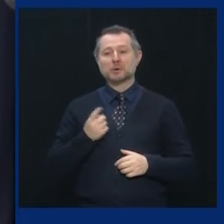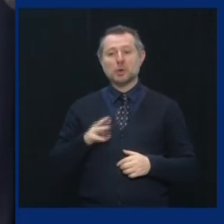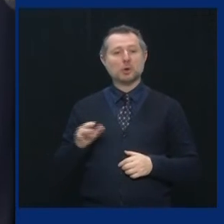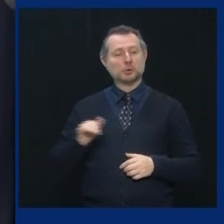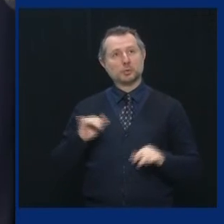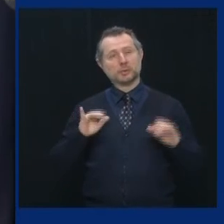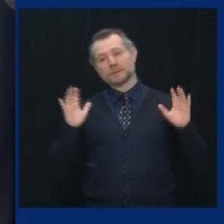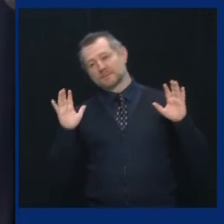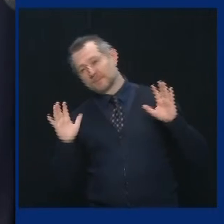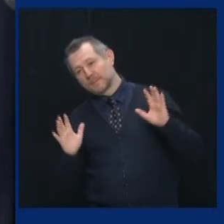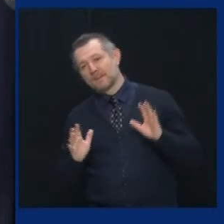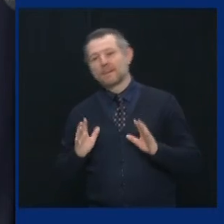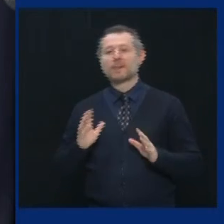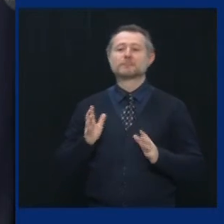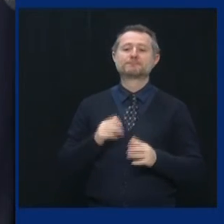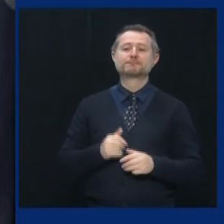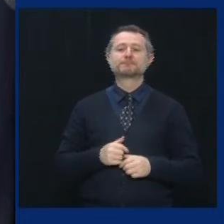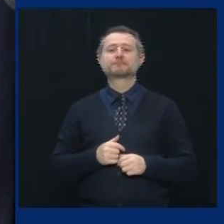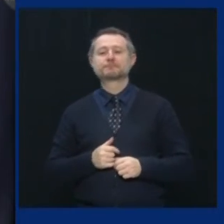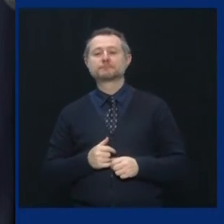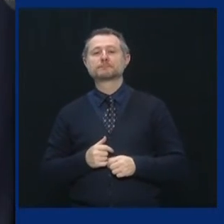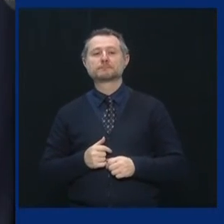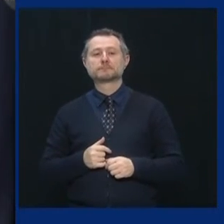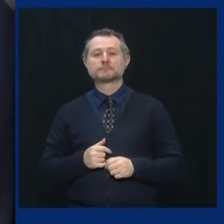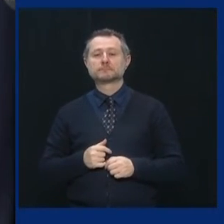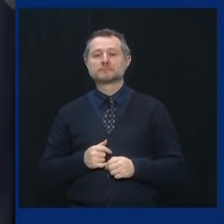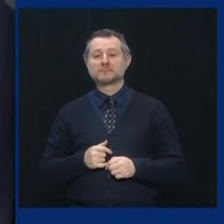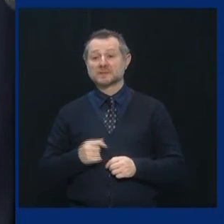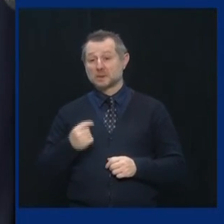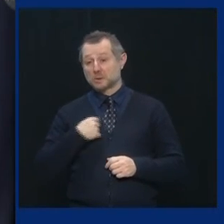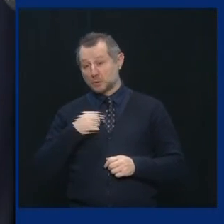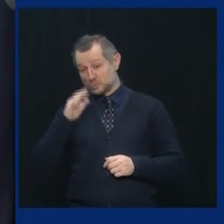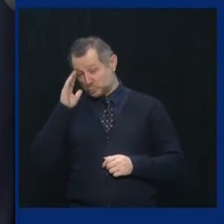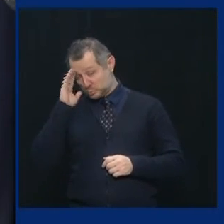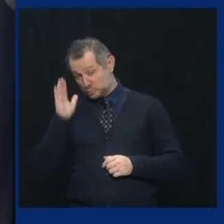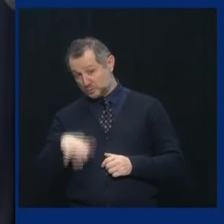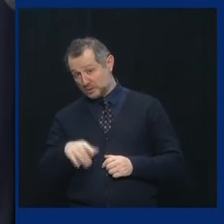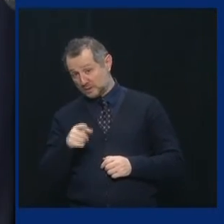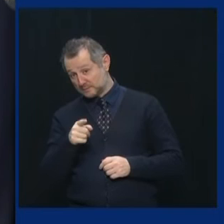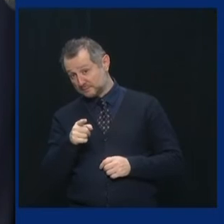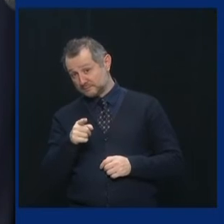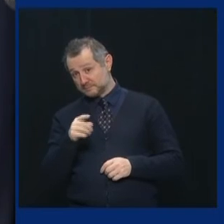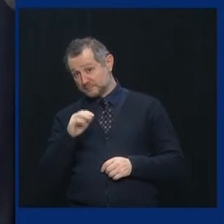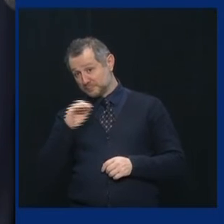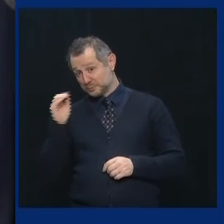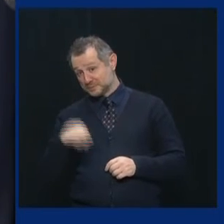LAWYER IS TECHNICALLY A DOCTOR BUT I DON'T CALL THEM DOCTOR BECAUSE THEN I WOULD BE A